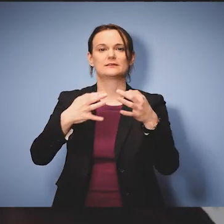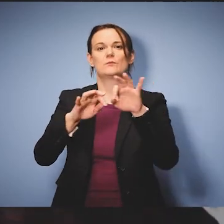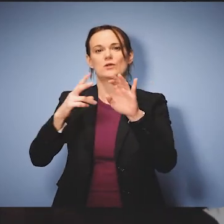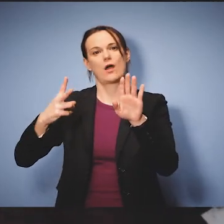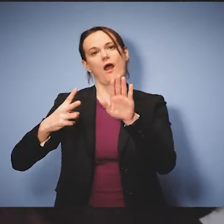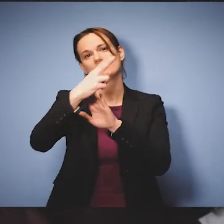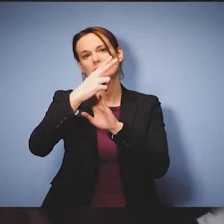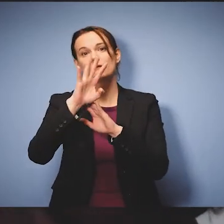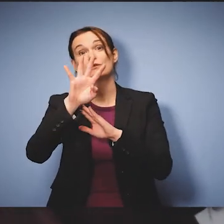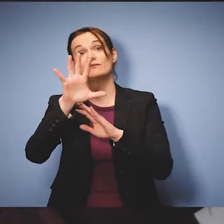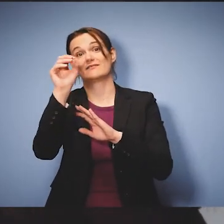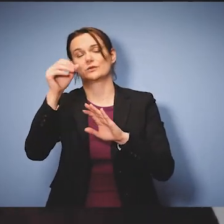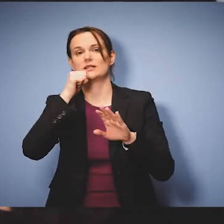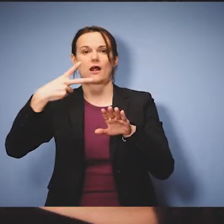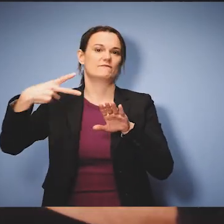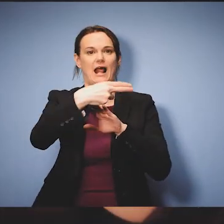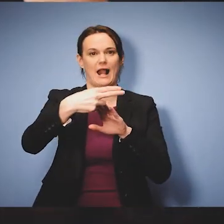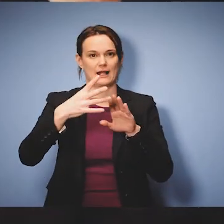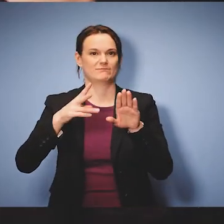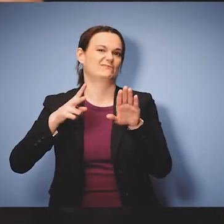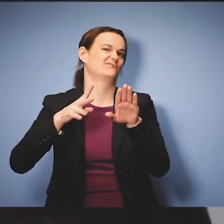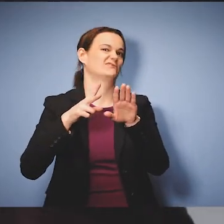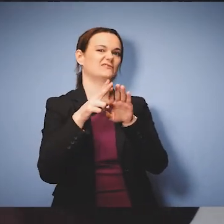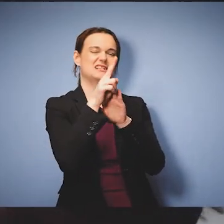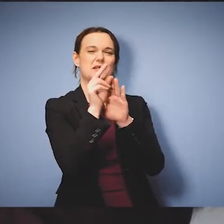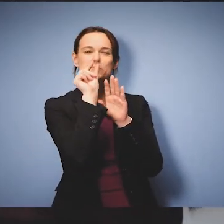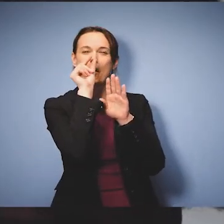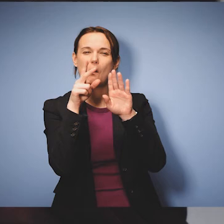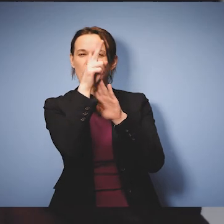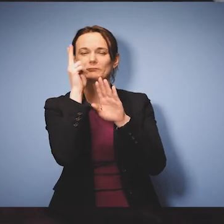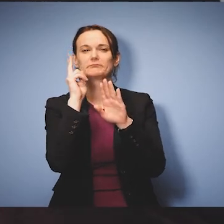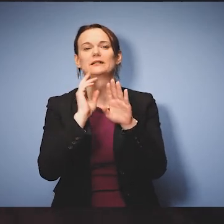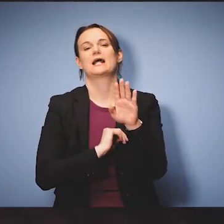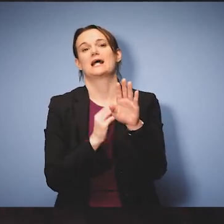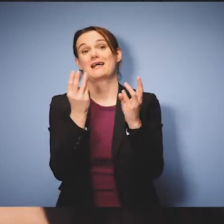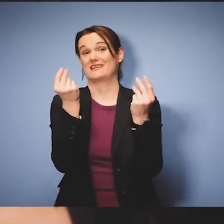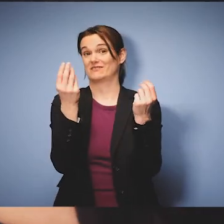That way you don't have an excess amount. Keep your fingers clean, run it along the line.